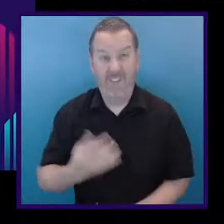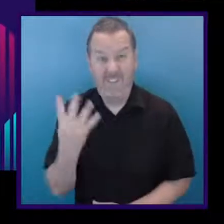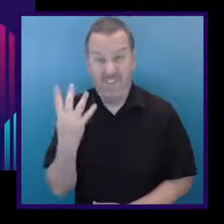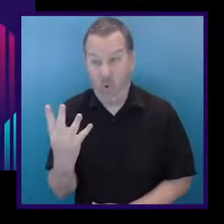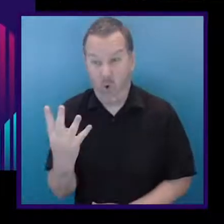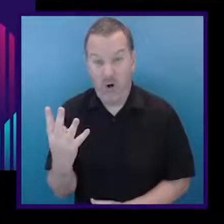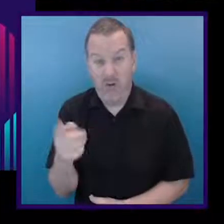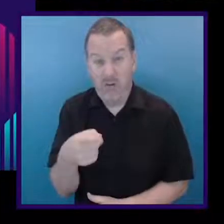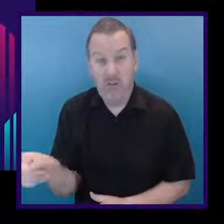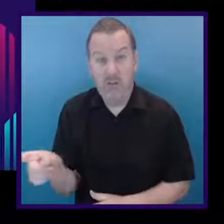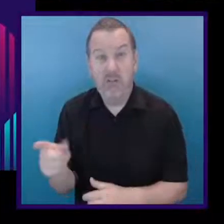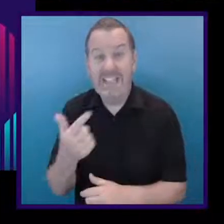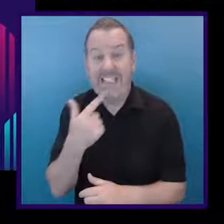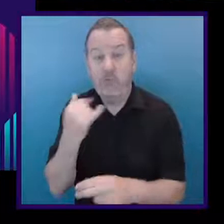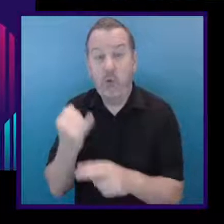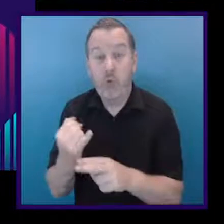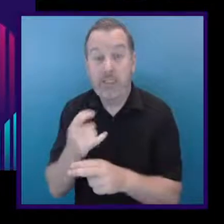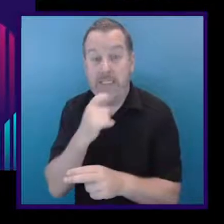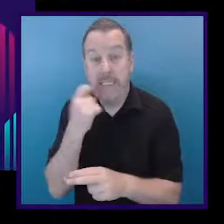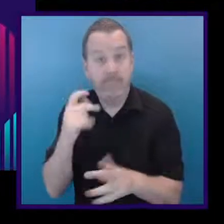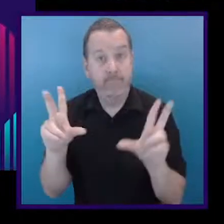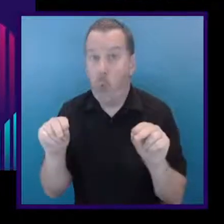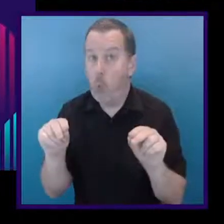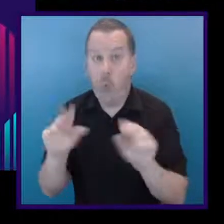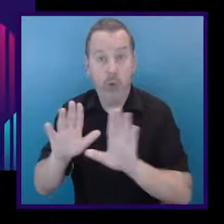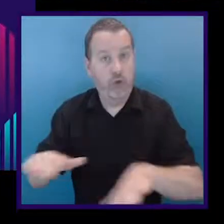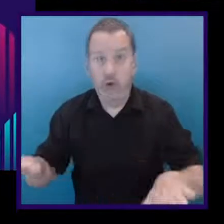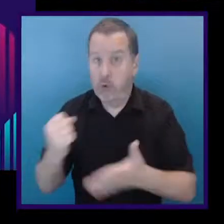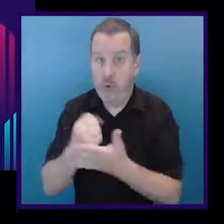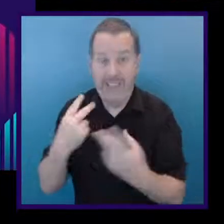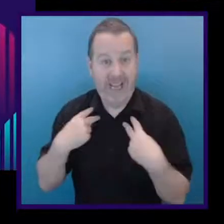11 provision in modern languages, and that's really really sad I think that there are children